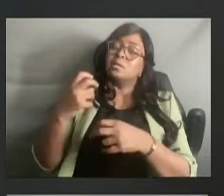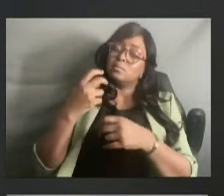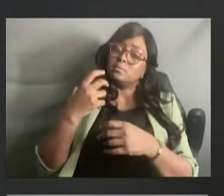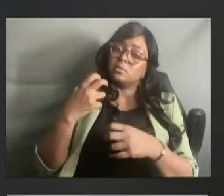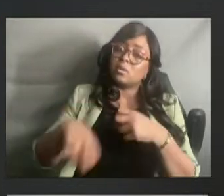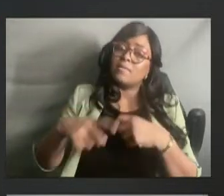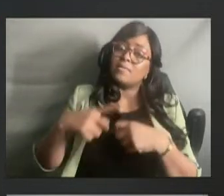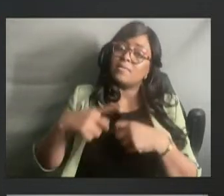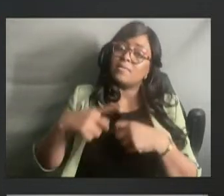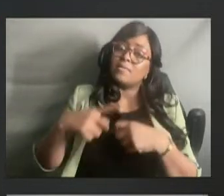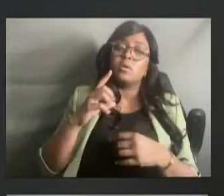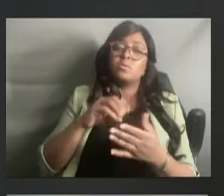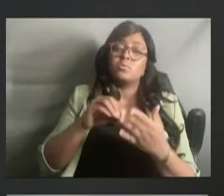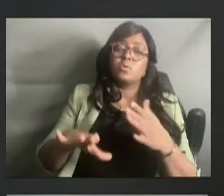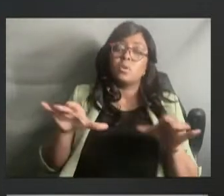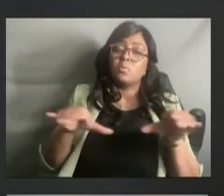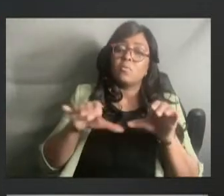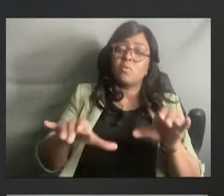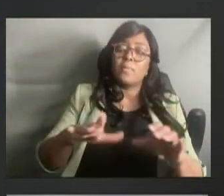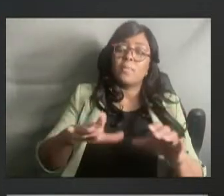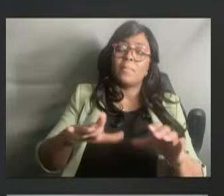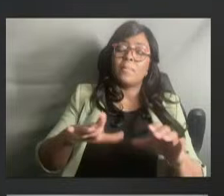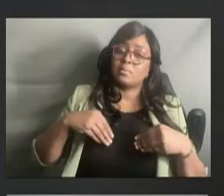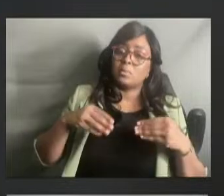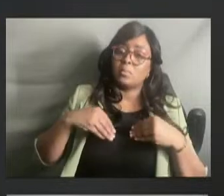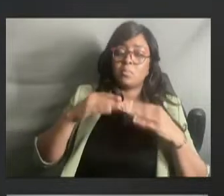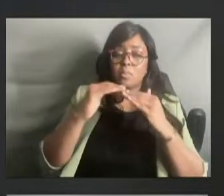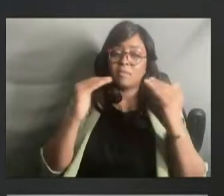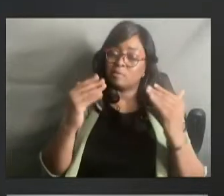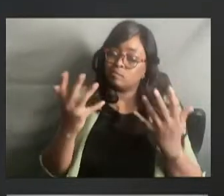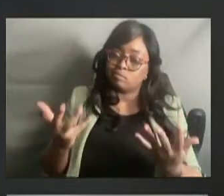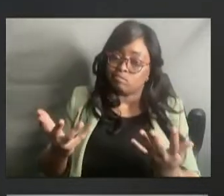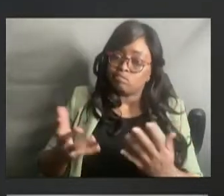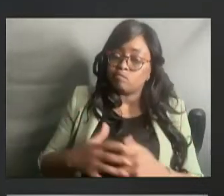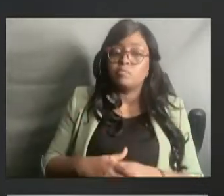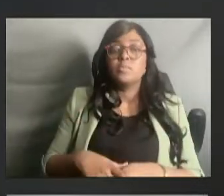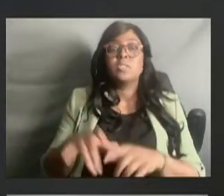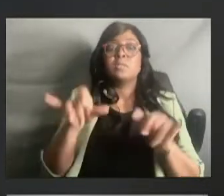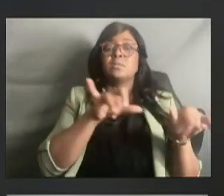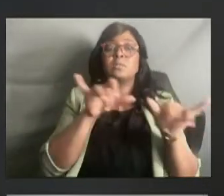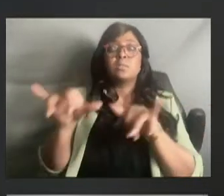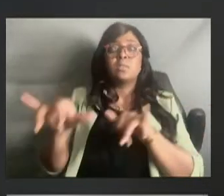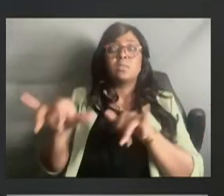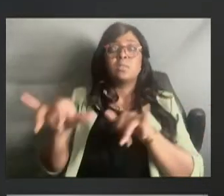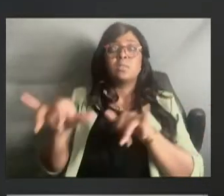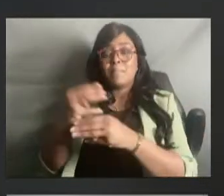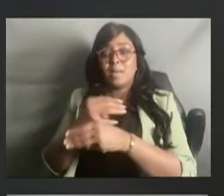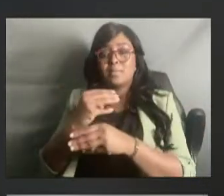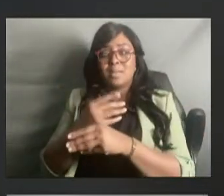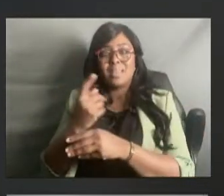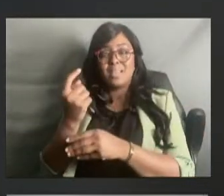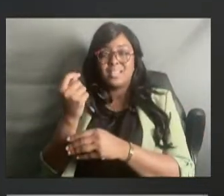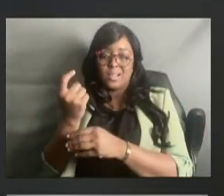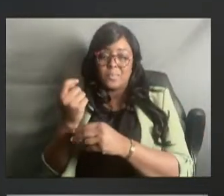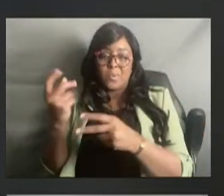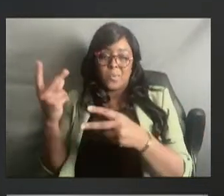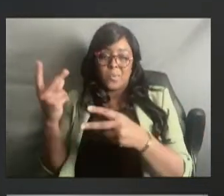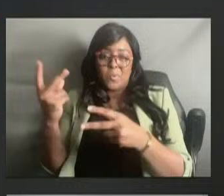measure. It makes it tough to say that our students are performing at acceptable levels.